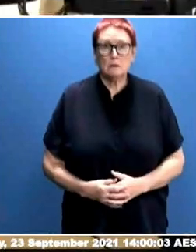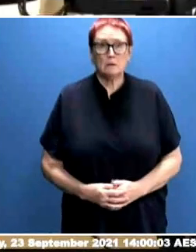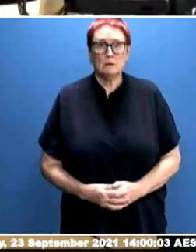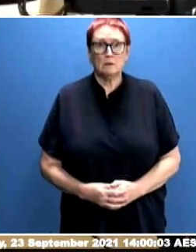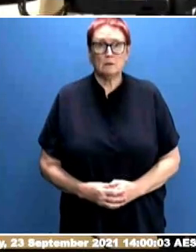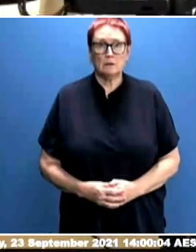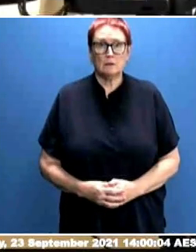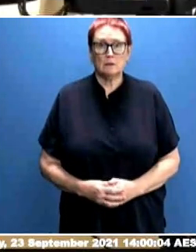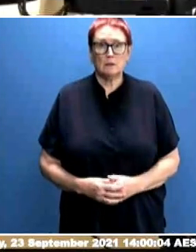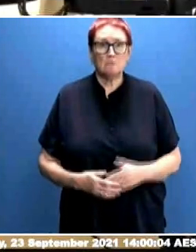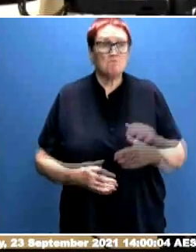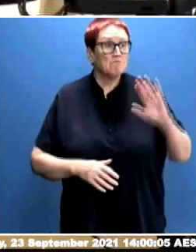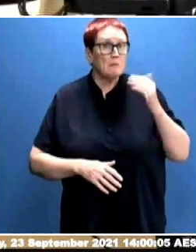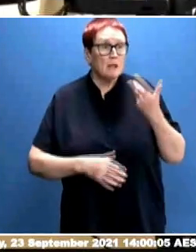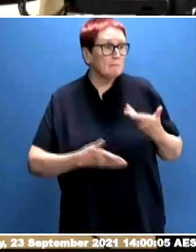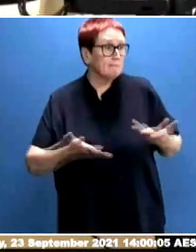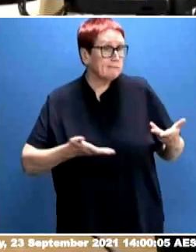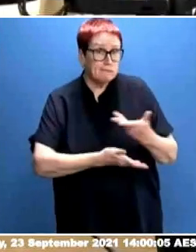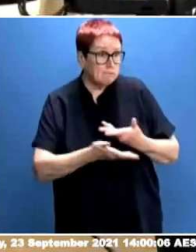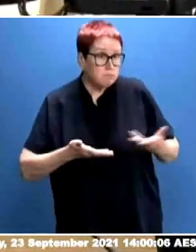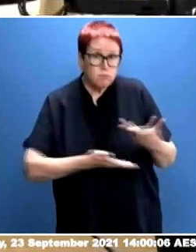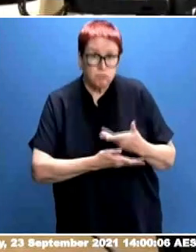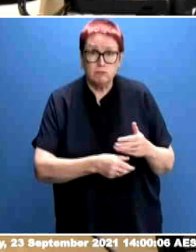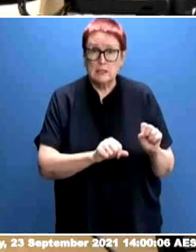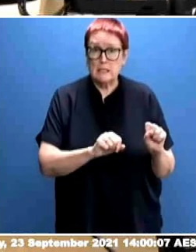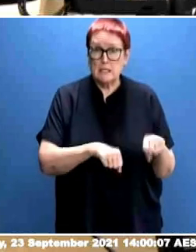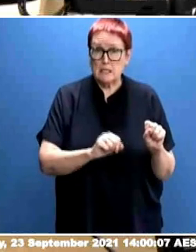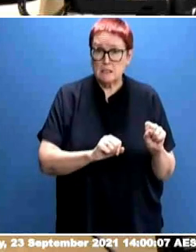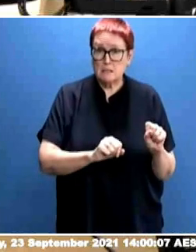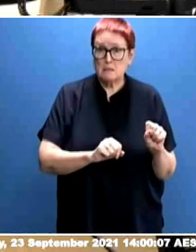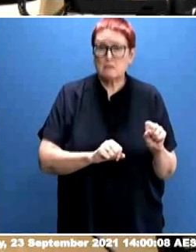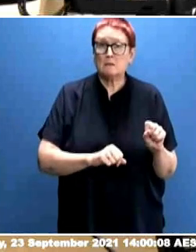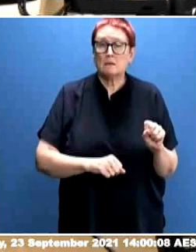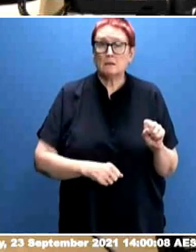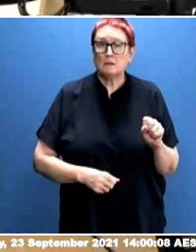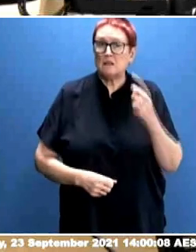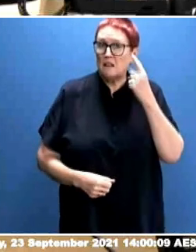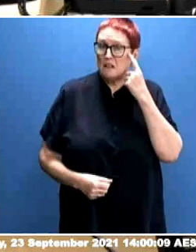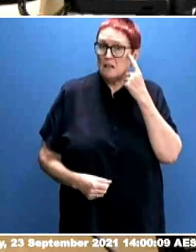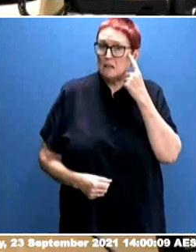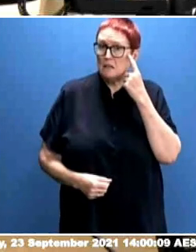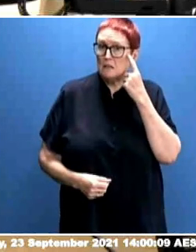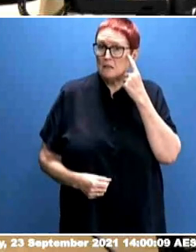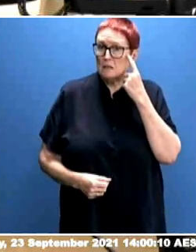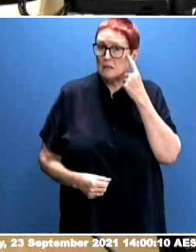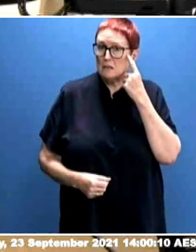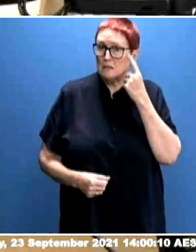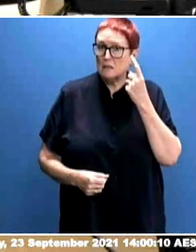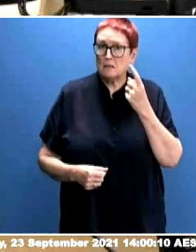Matters have been discussed, Chair, and I expect that Mr Espie is not required.